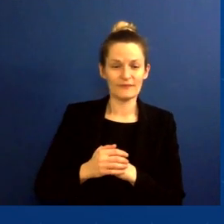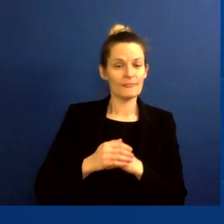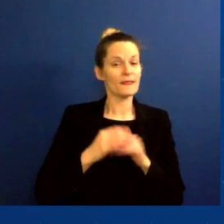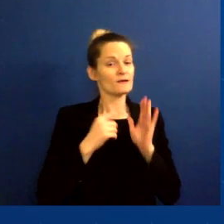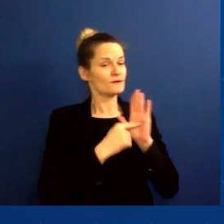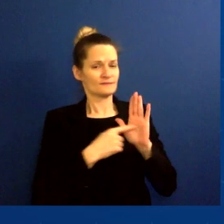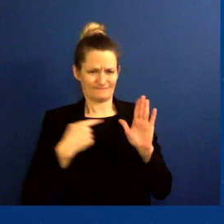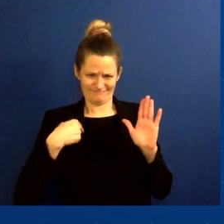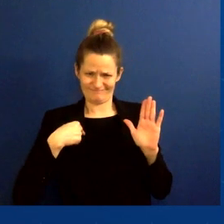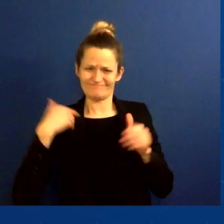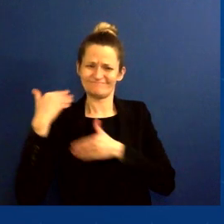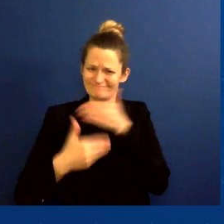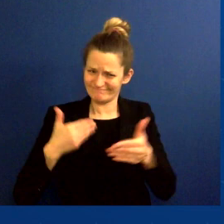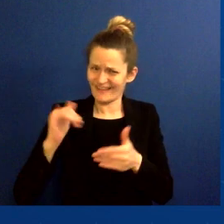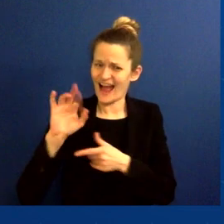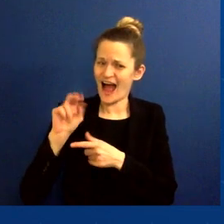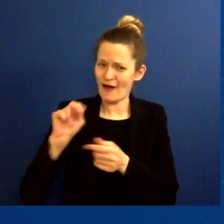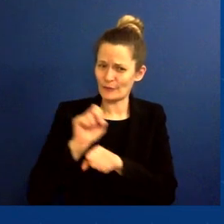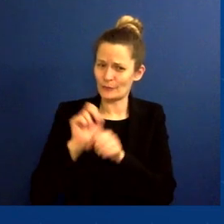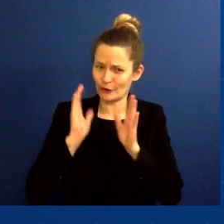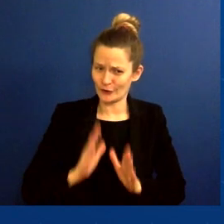Capital Regional Medical Center here in Largo, Maryland.